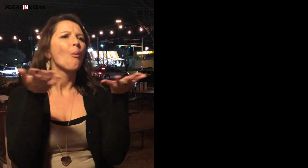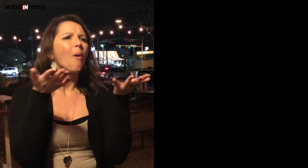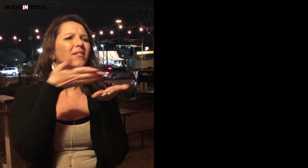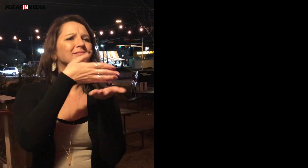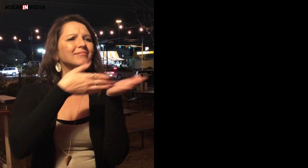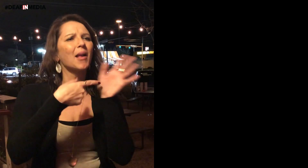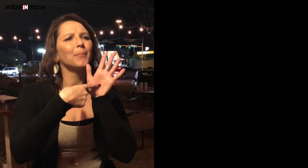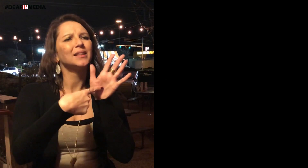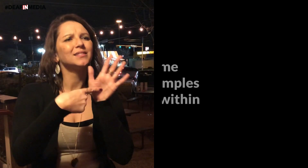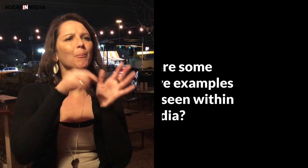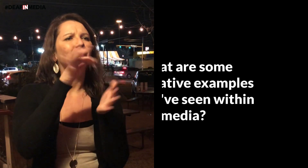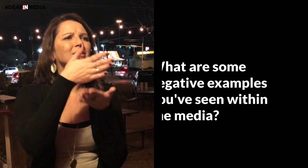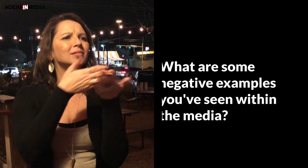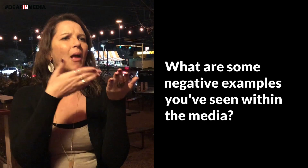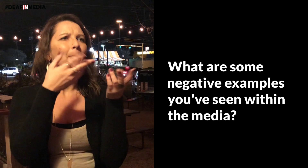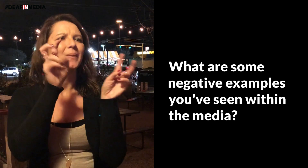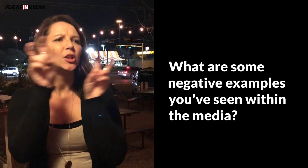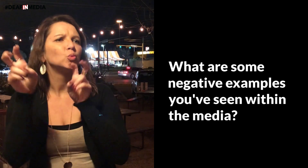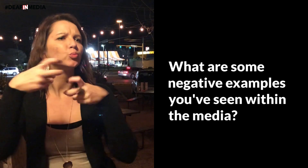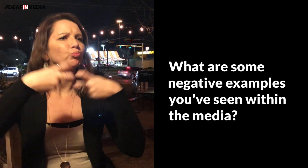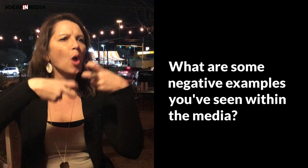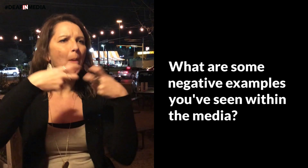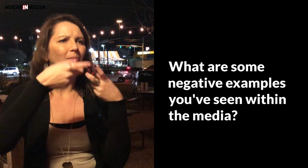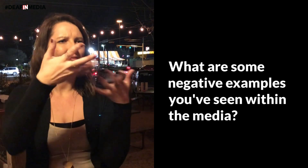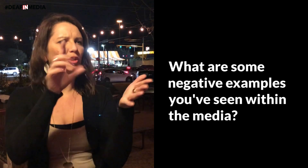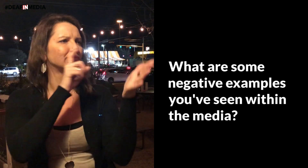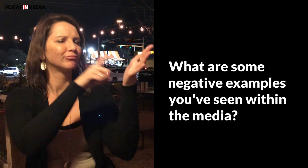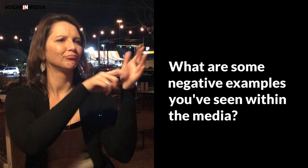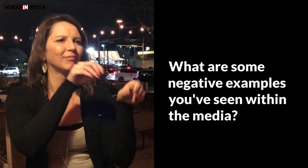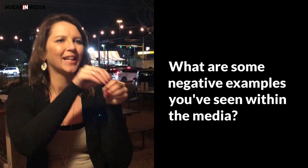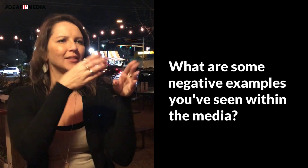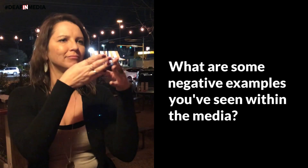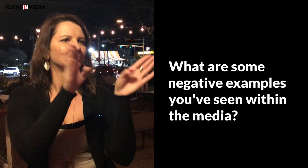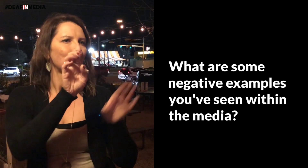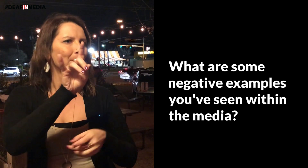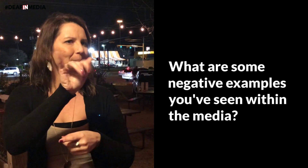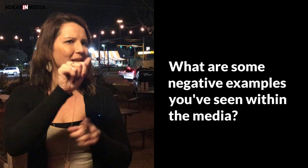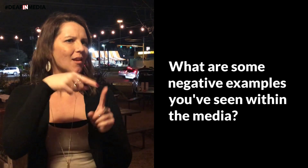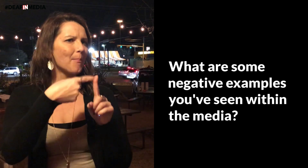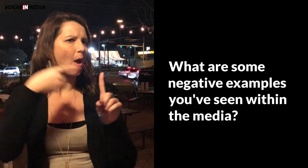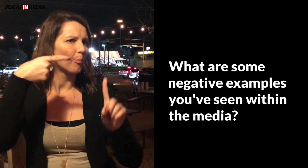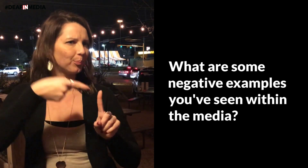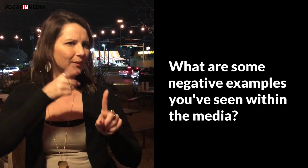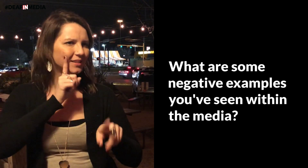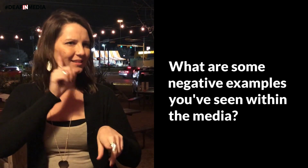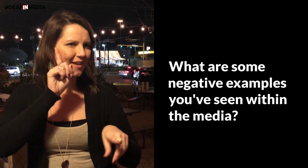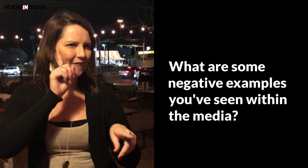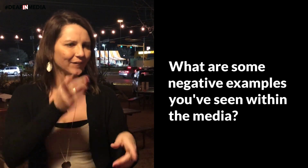What are some negative examples you've seen within the media?